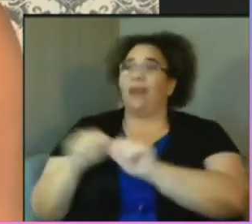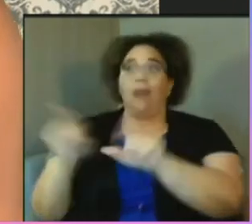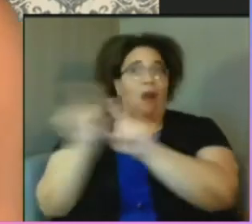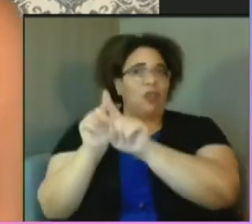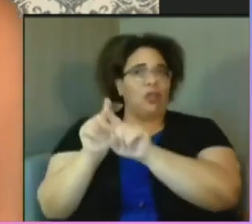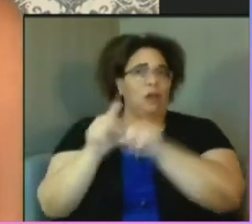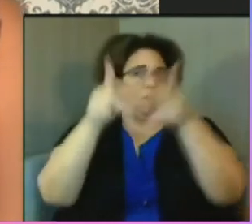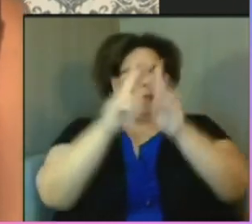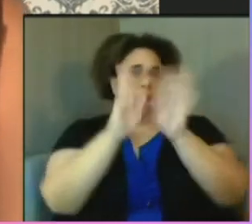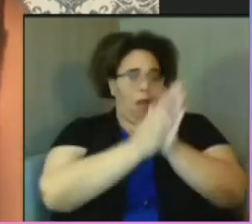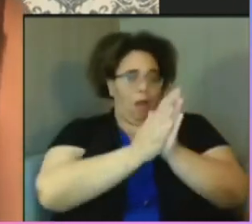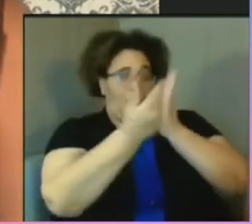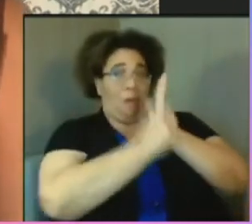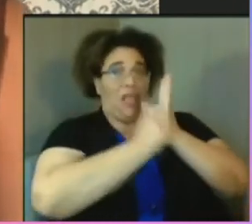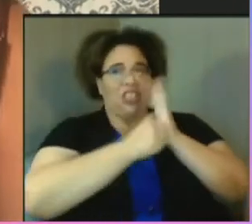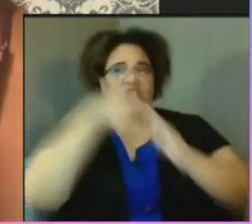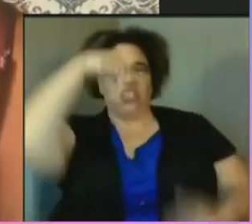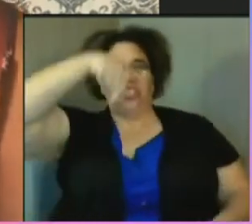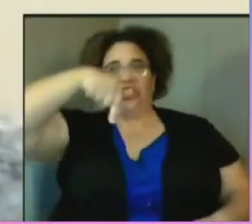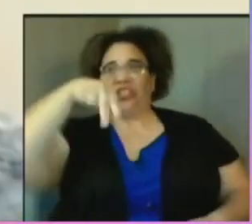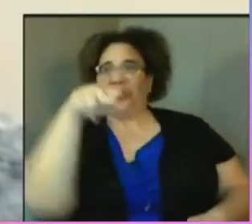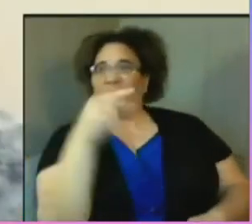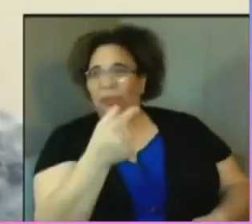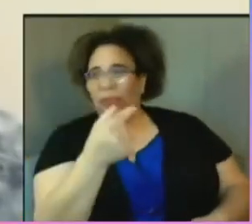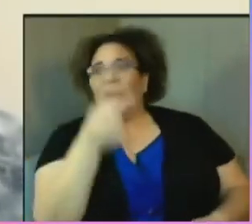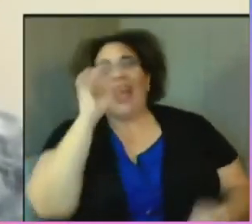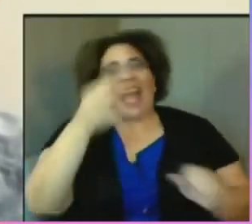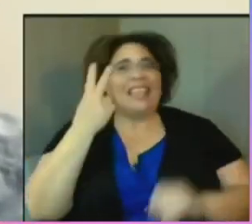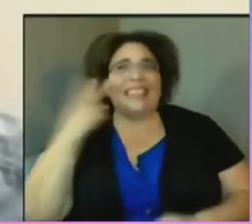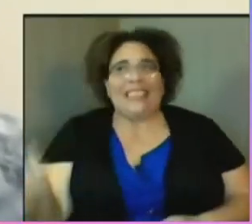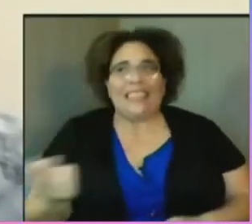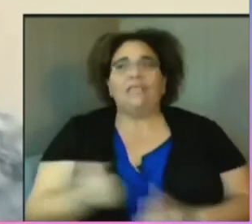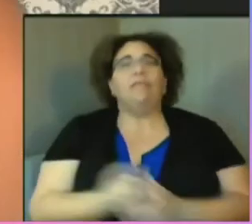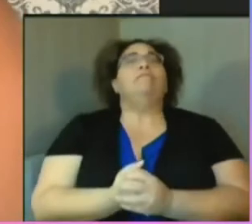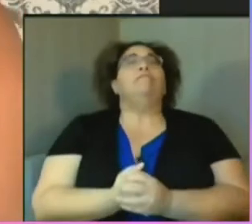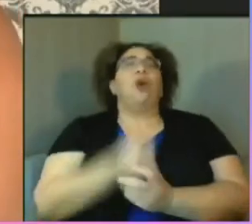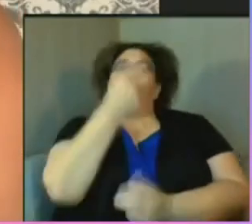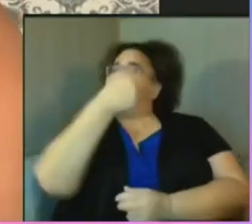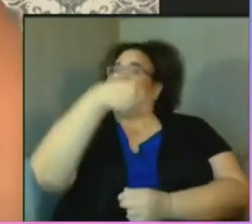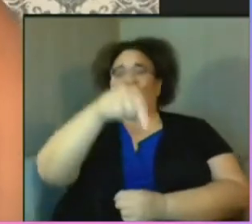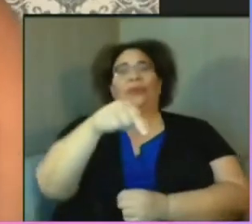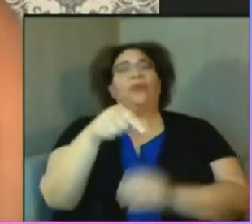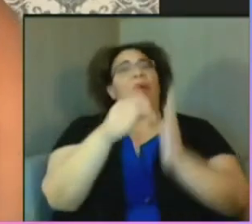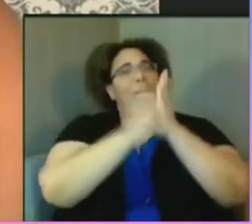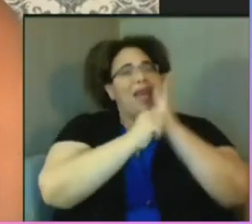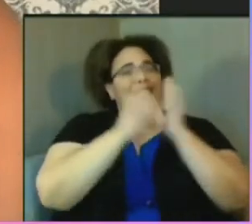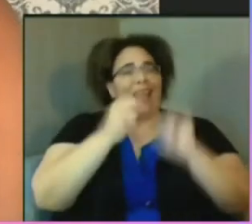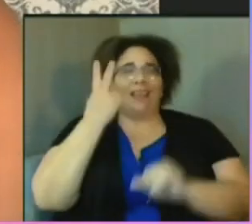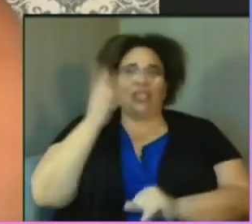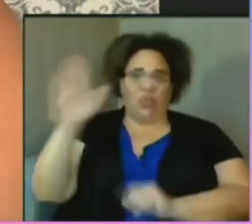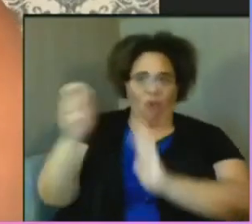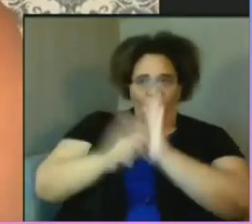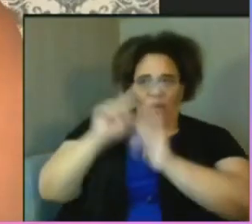I'm sure you're DM's are gonna be really full Thank you so much, Chase, it's great to see you